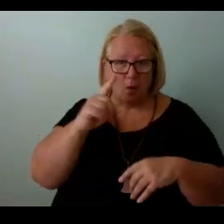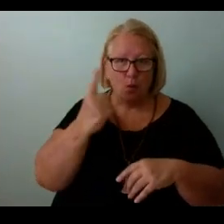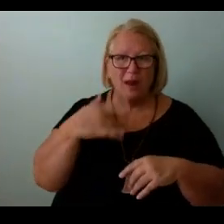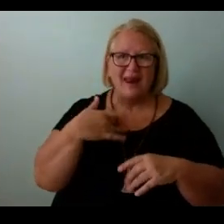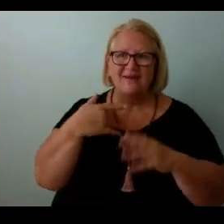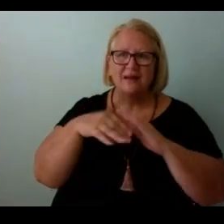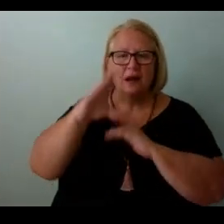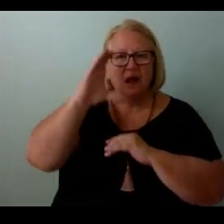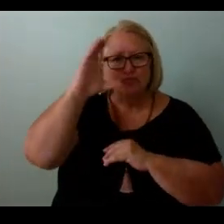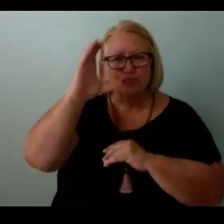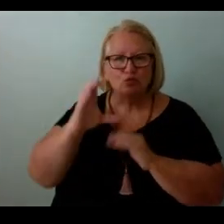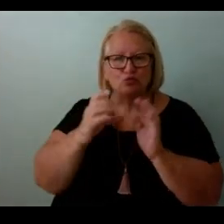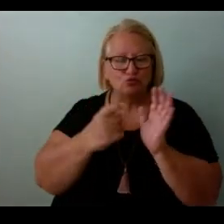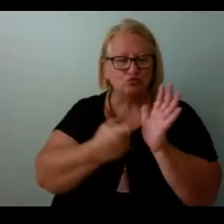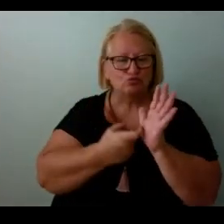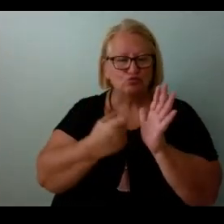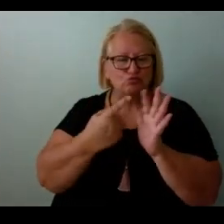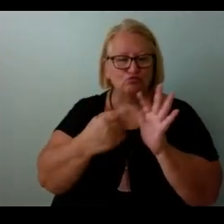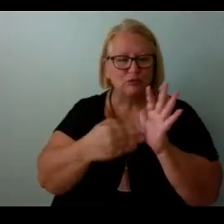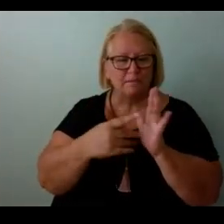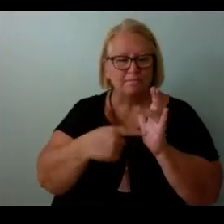and remote areas.